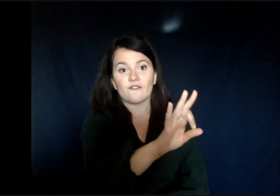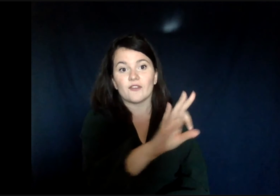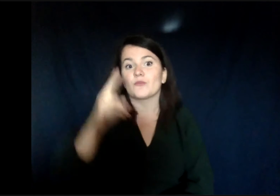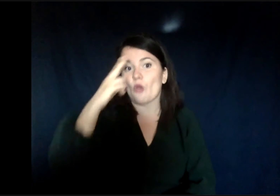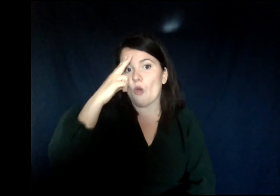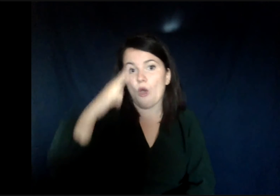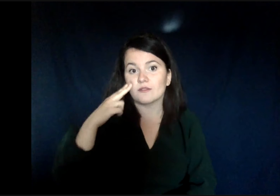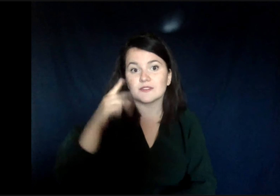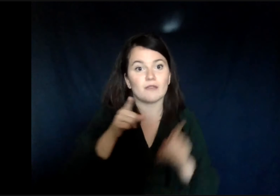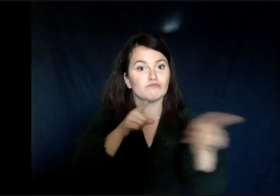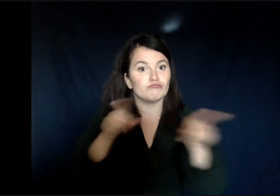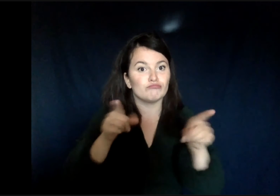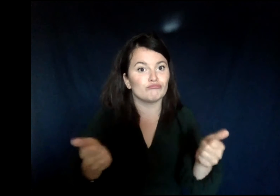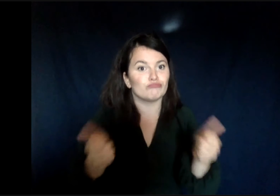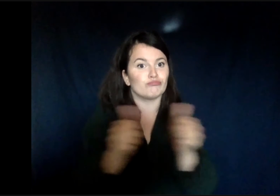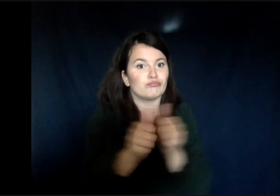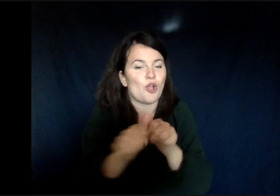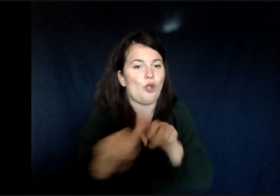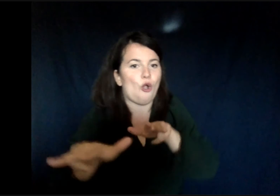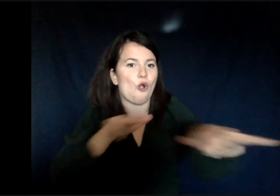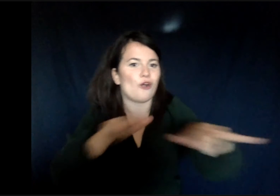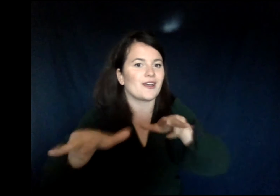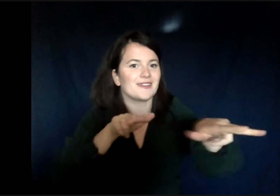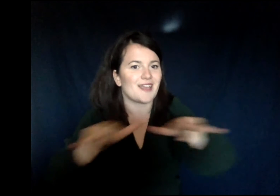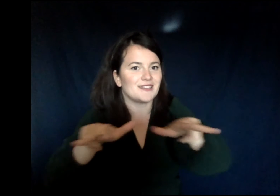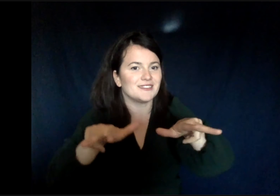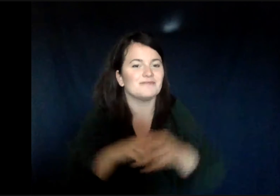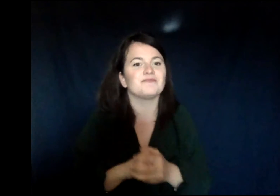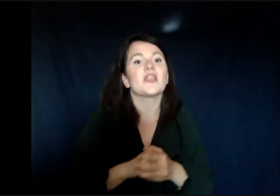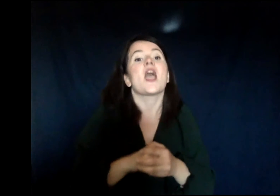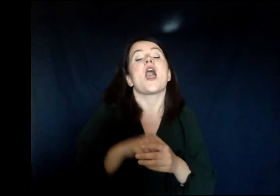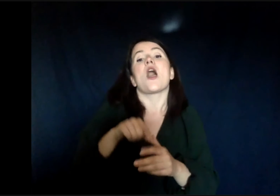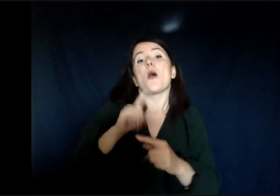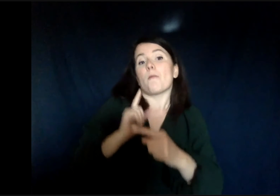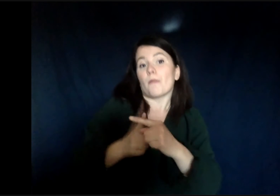And thanks to Yannis for his opening words. Always strong as usual.